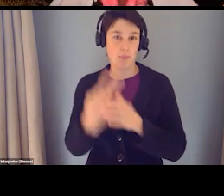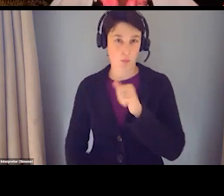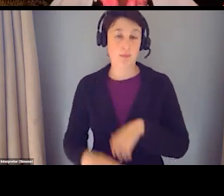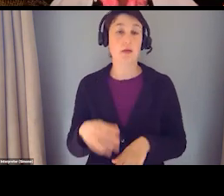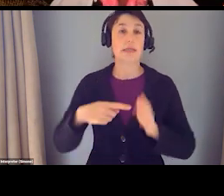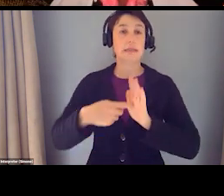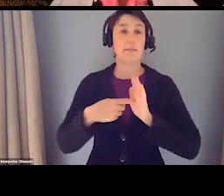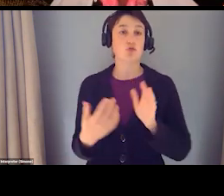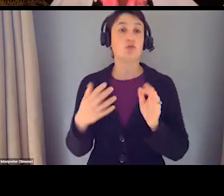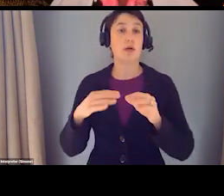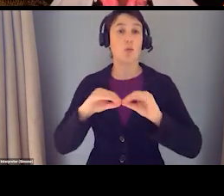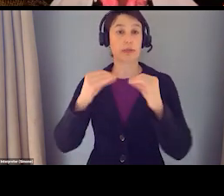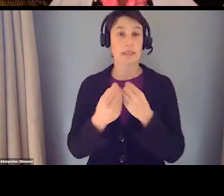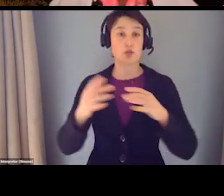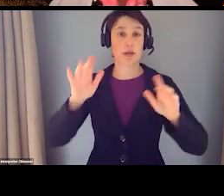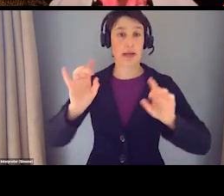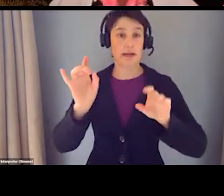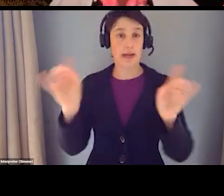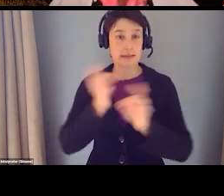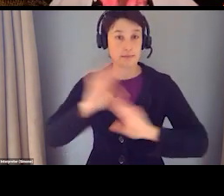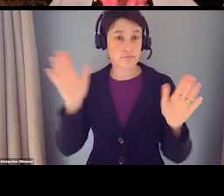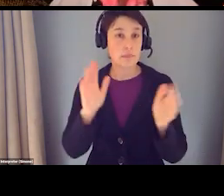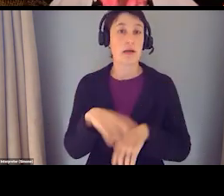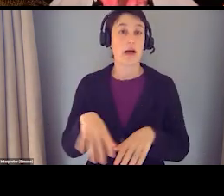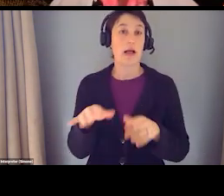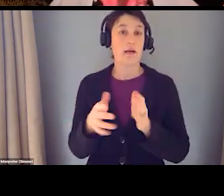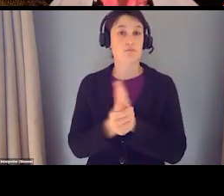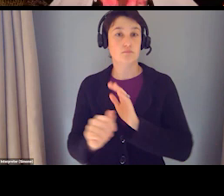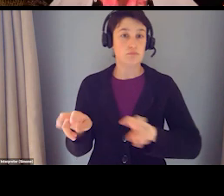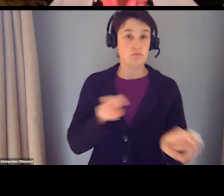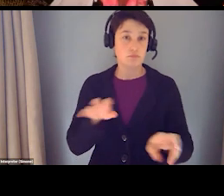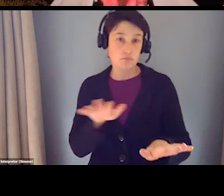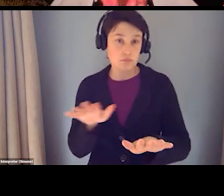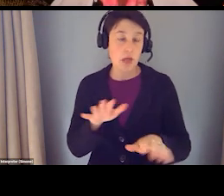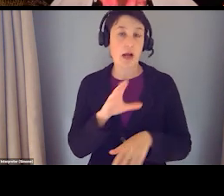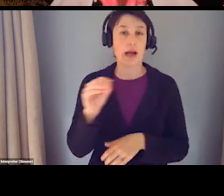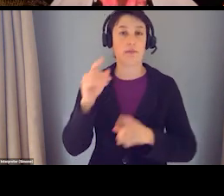and assuring NSF leadership within the federal R&D enterprise. Next slide.